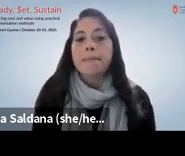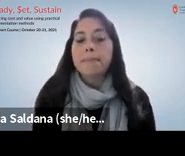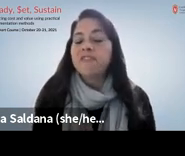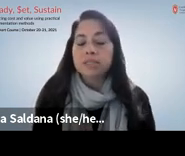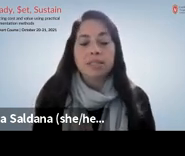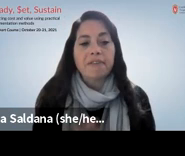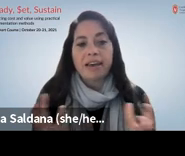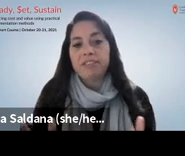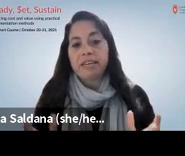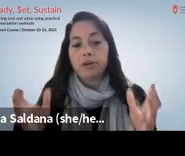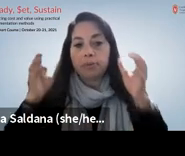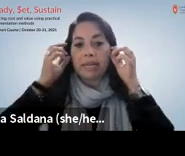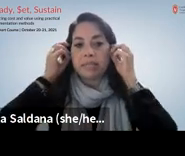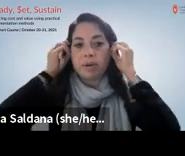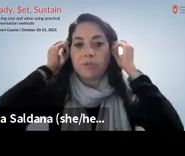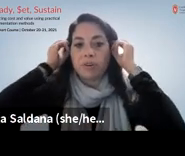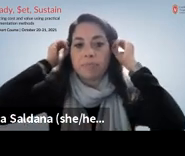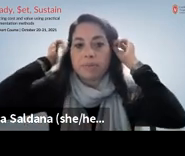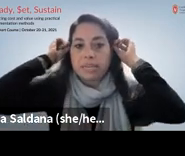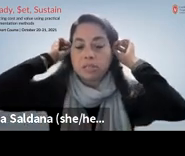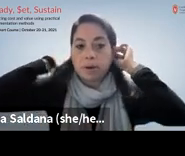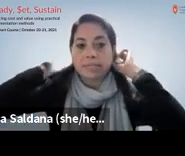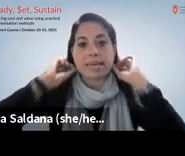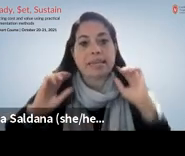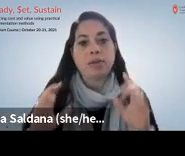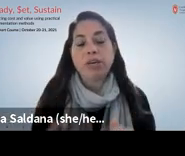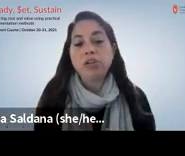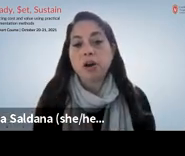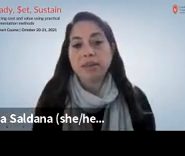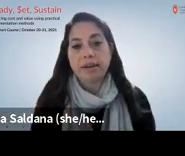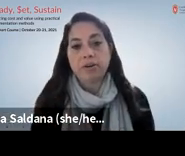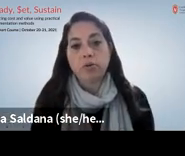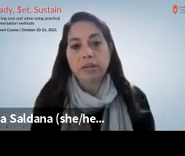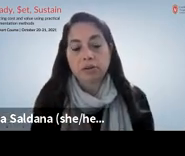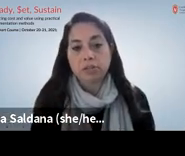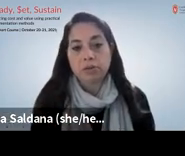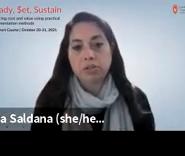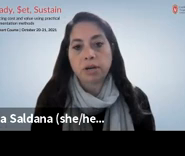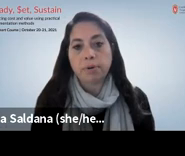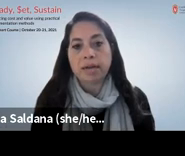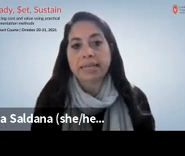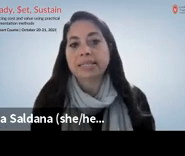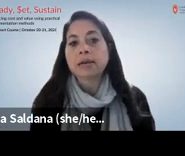Lisa Saldana (she/her/hers): And folks love to have stakeholder meetings as part of their implementation process, and we know that they are critical to a strong process.